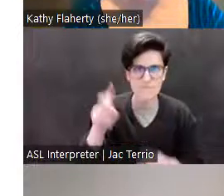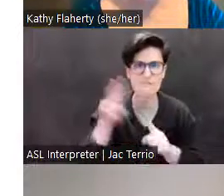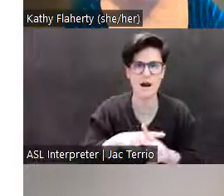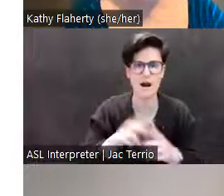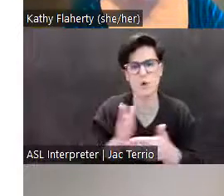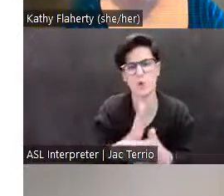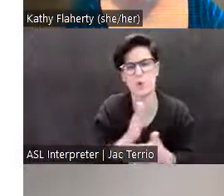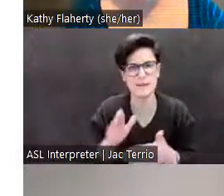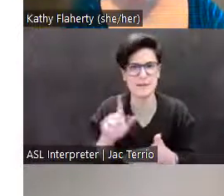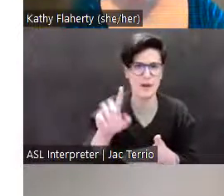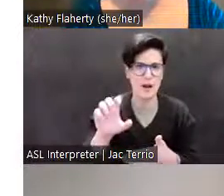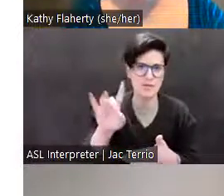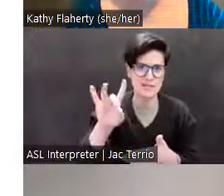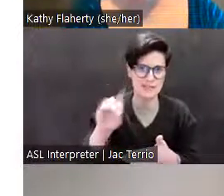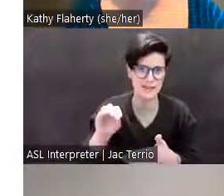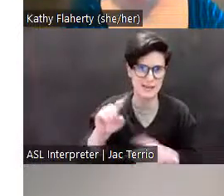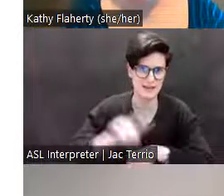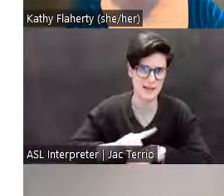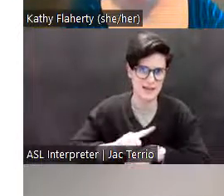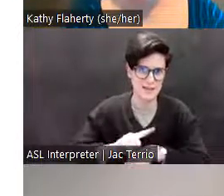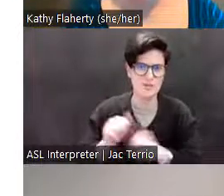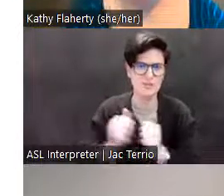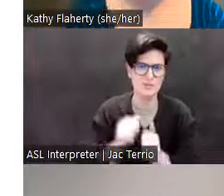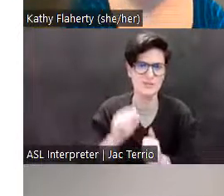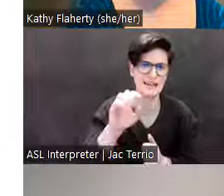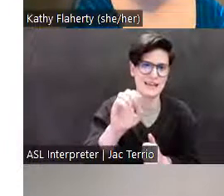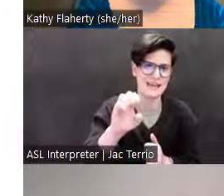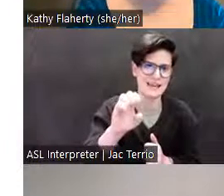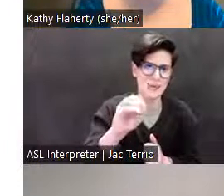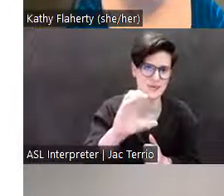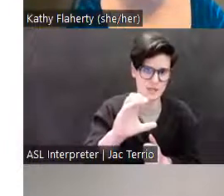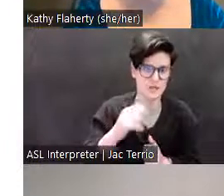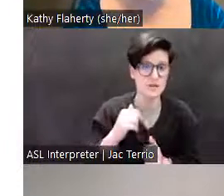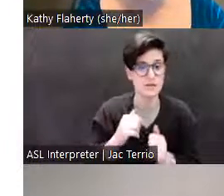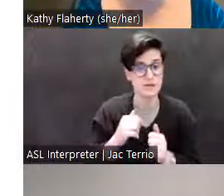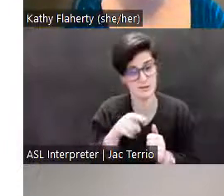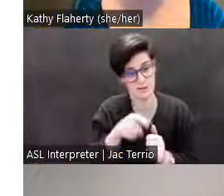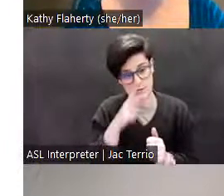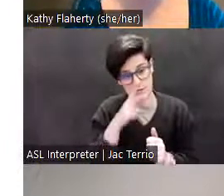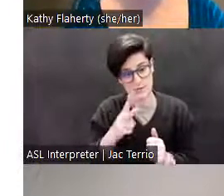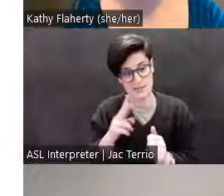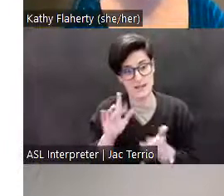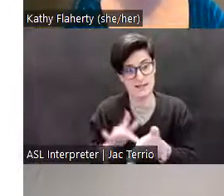the Eoc, and in the Powerpoint here we have a link to the Eesc's website where it tells